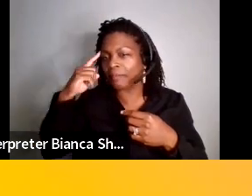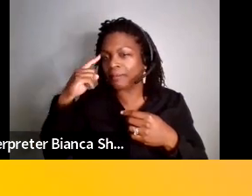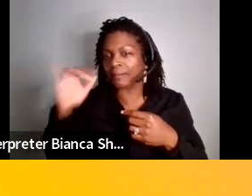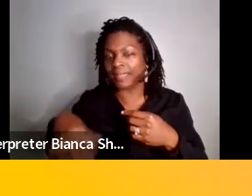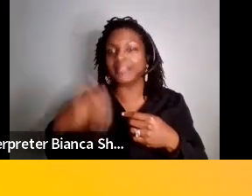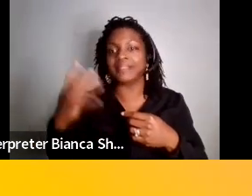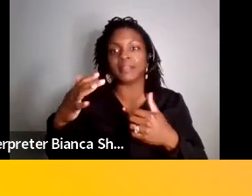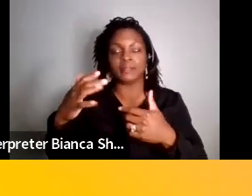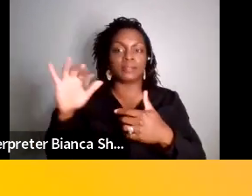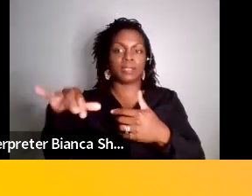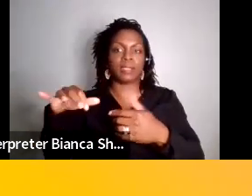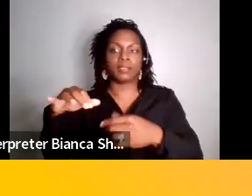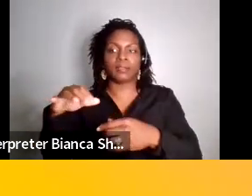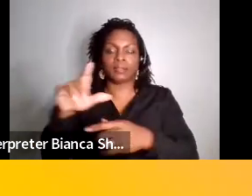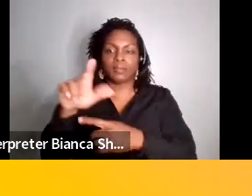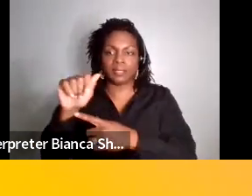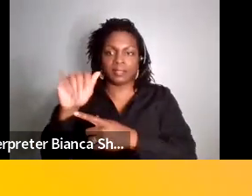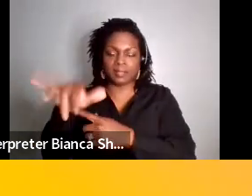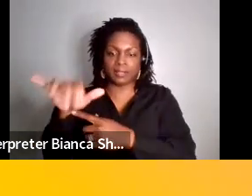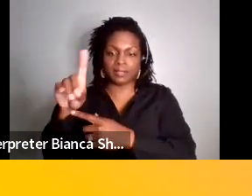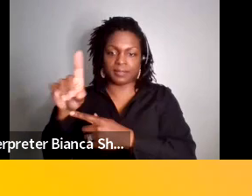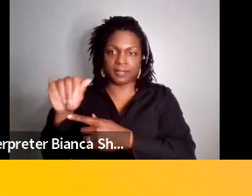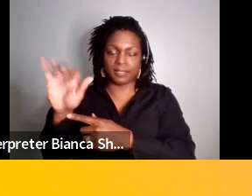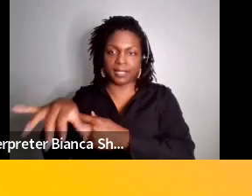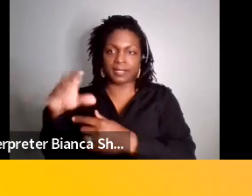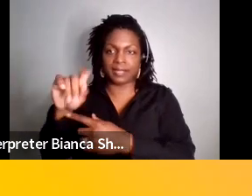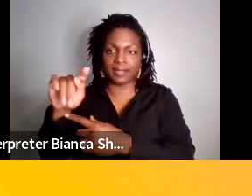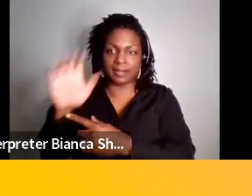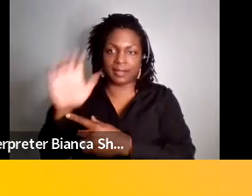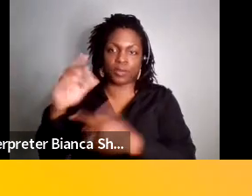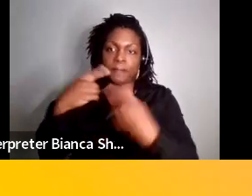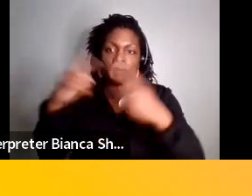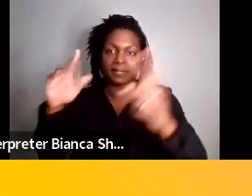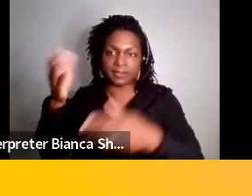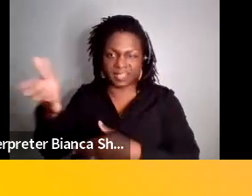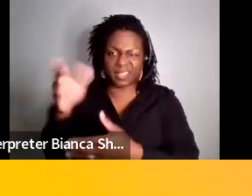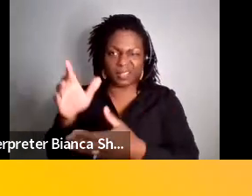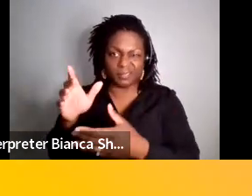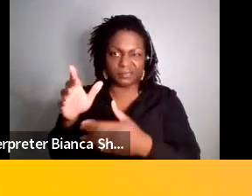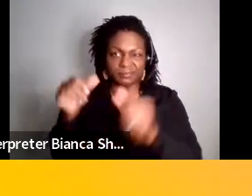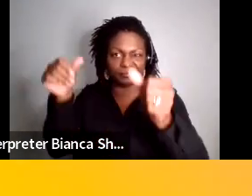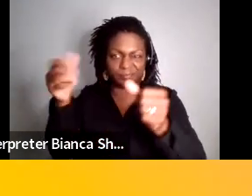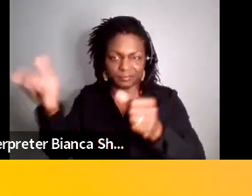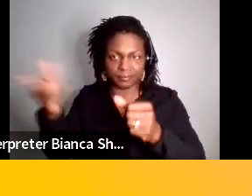That'll be published there, but I just am very excited at this potential partnerships.